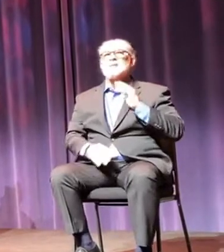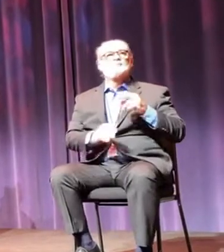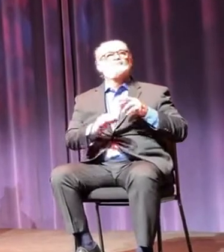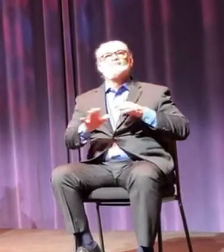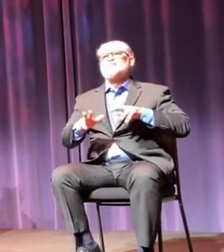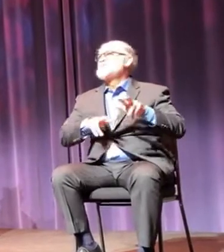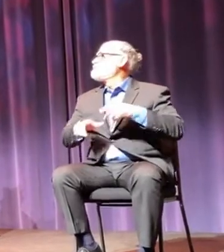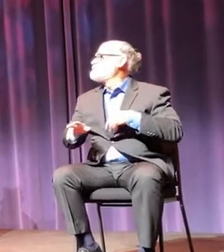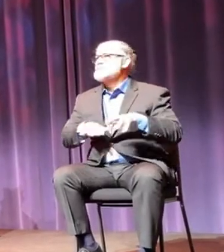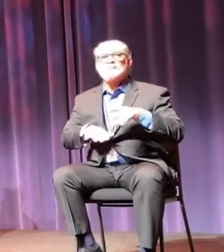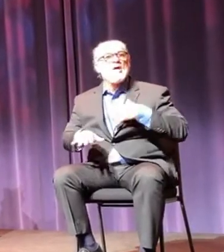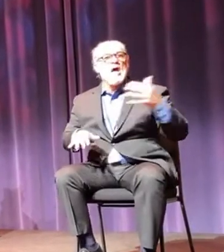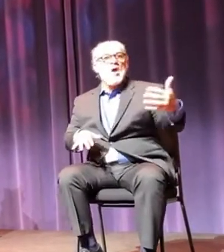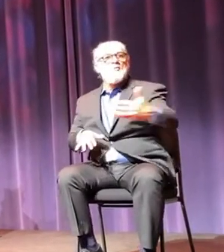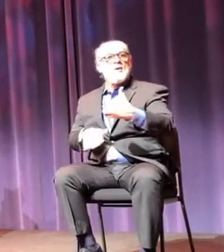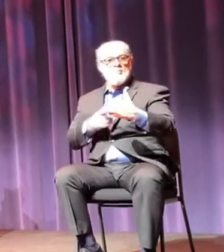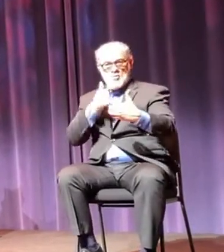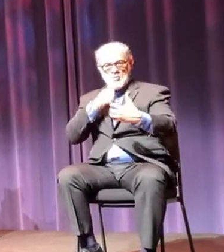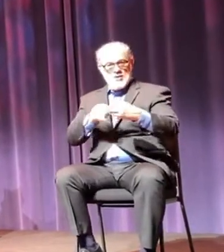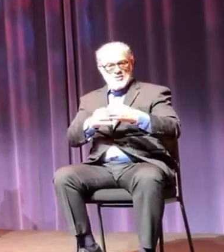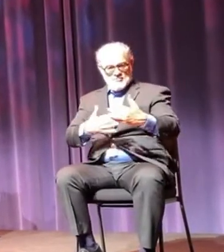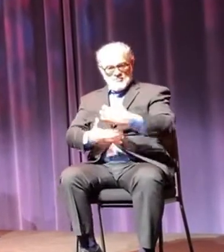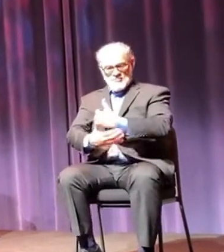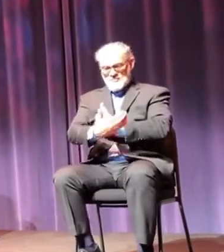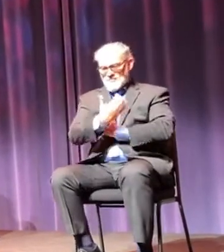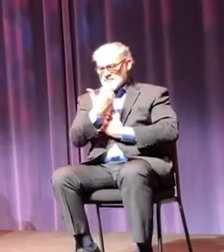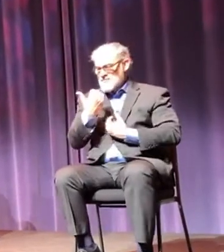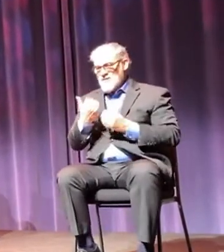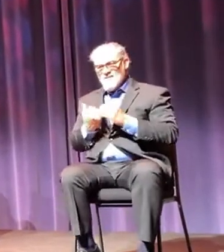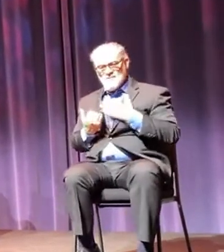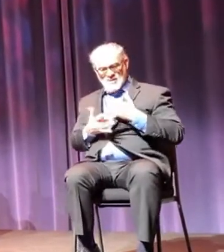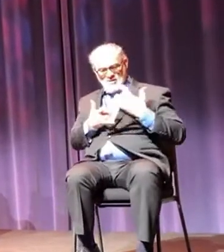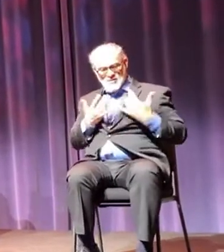I wrapped the girl from the room in the folds of my heart.